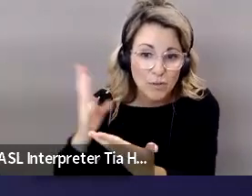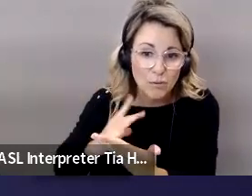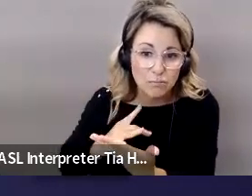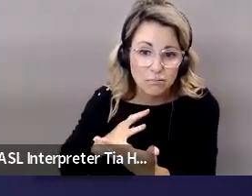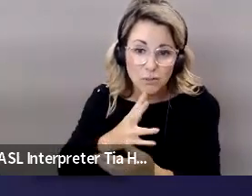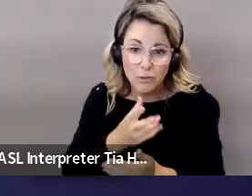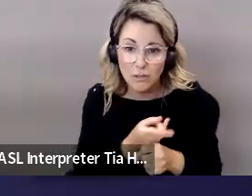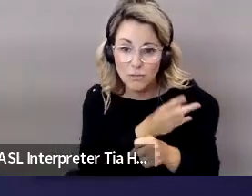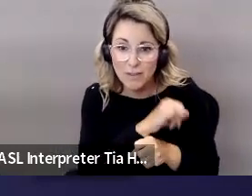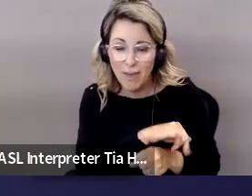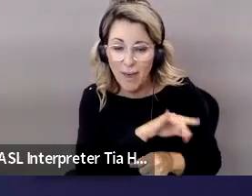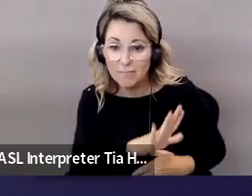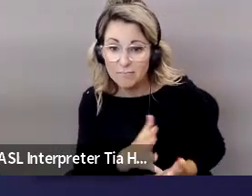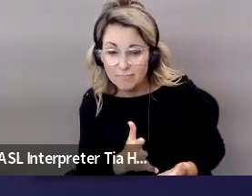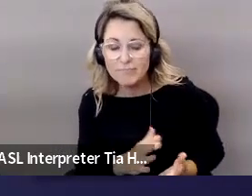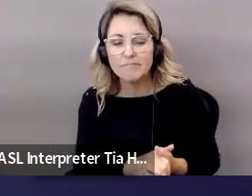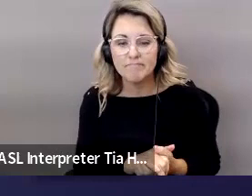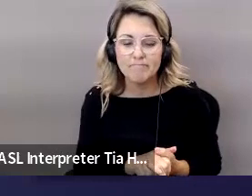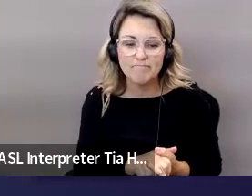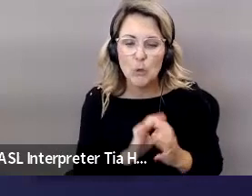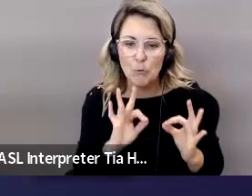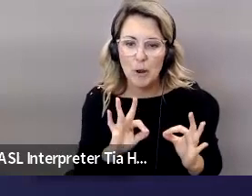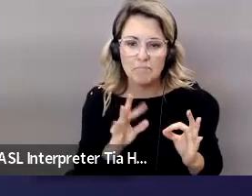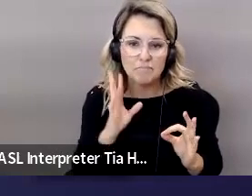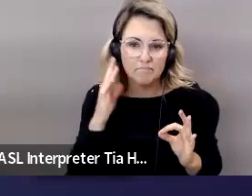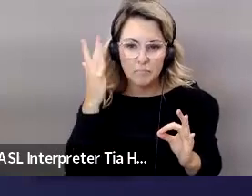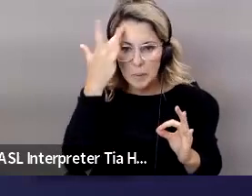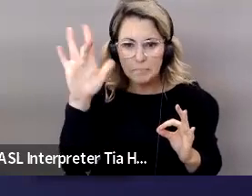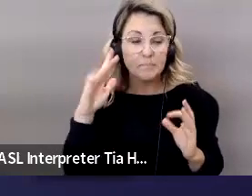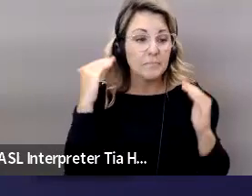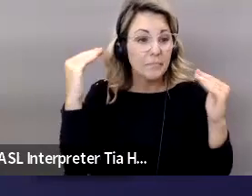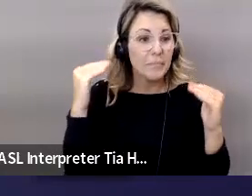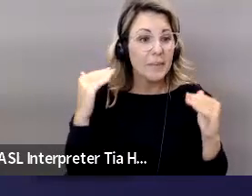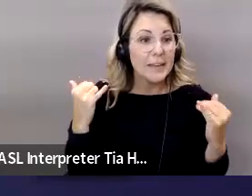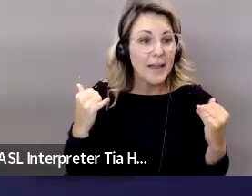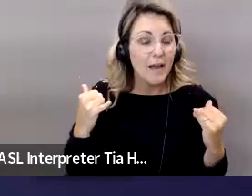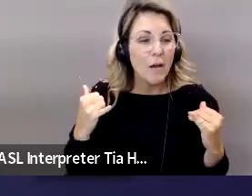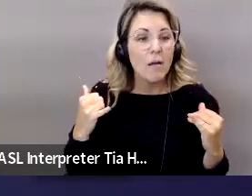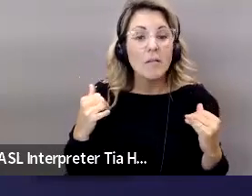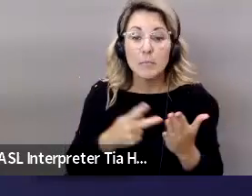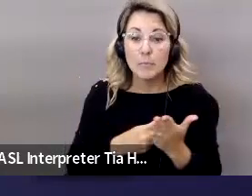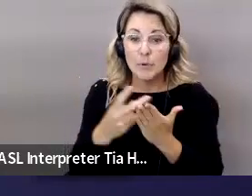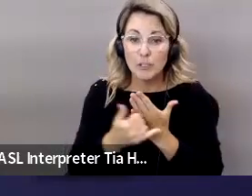on to the next slide and this has to do with the project design which often includes a literature